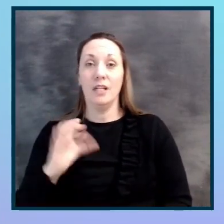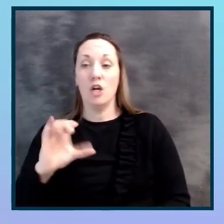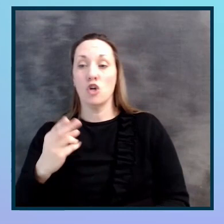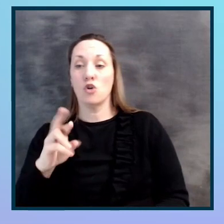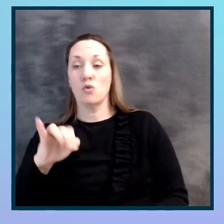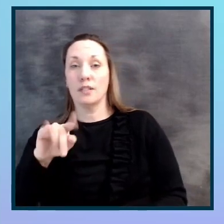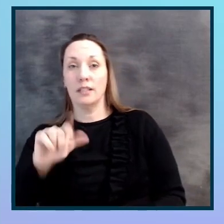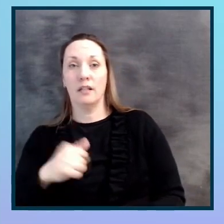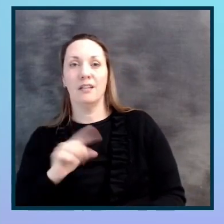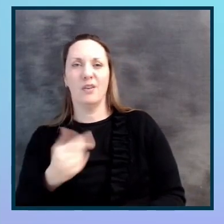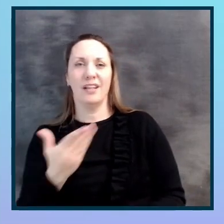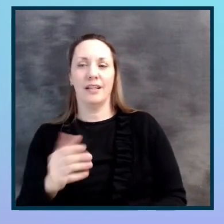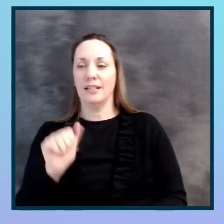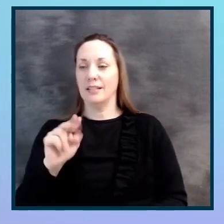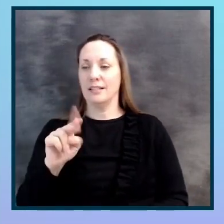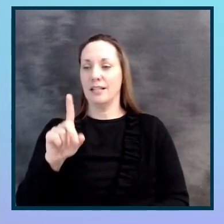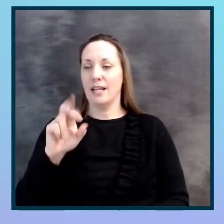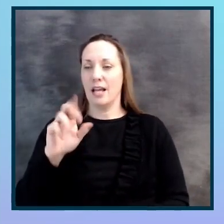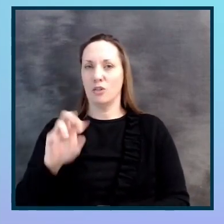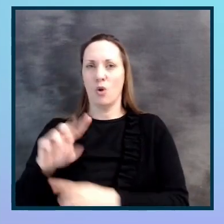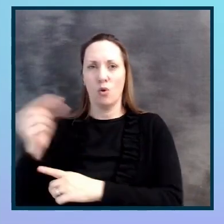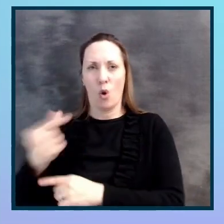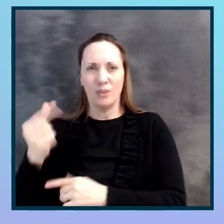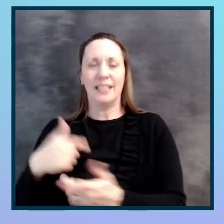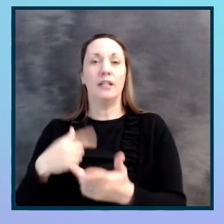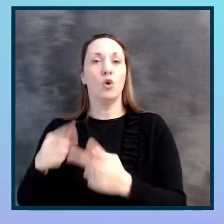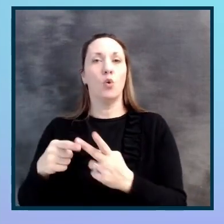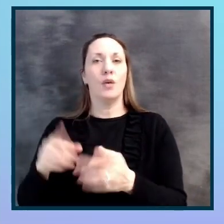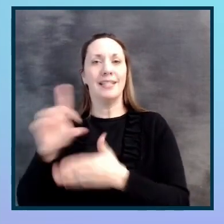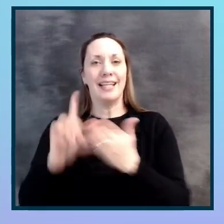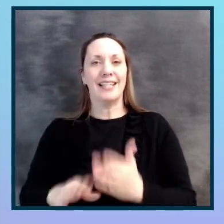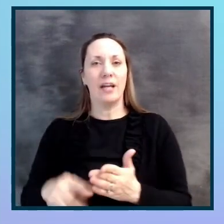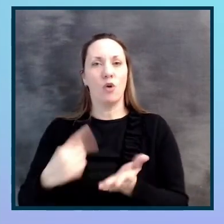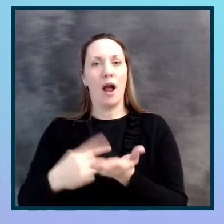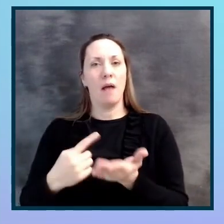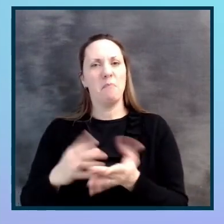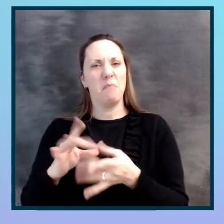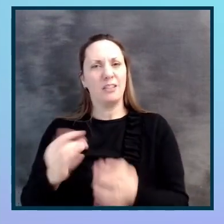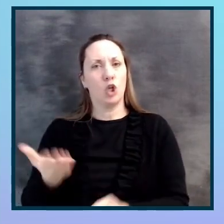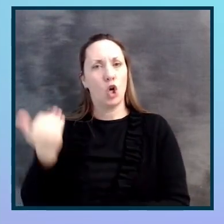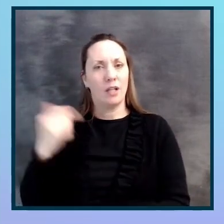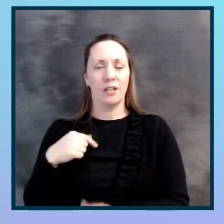Andrew Gosine, the designer Prerna mentioned earlier, you put to gather an amazing training